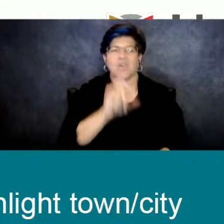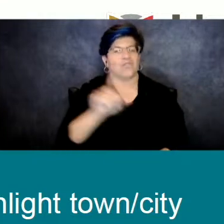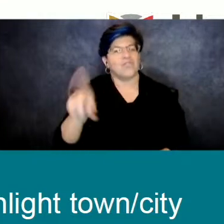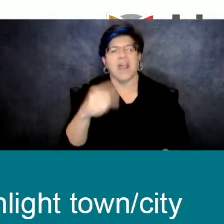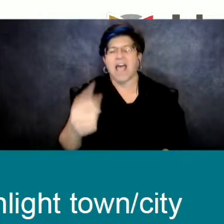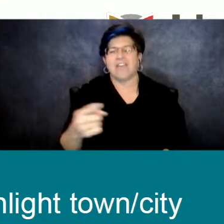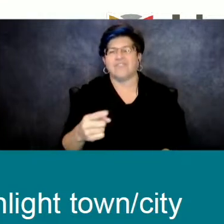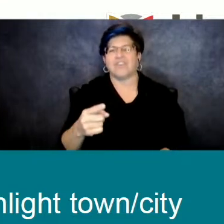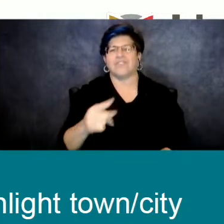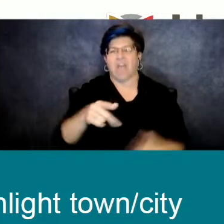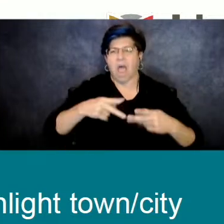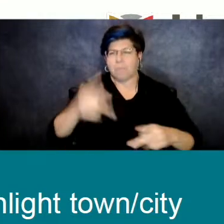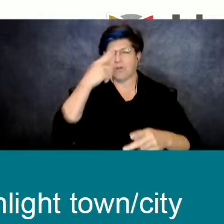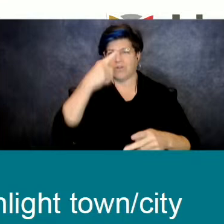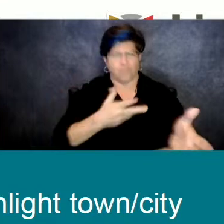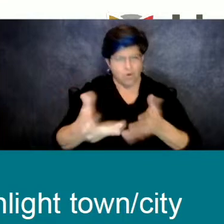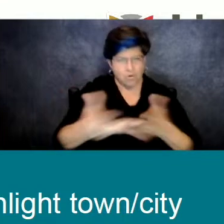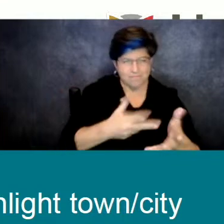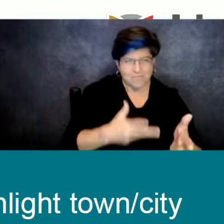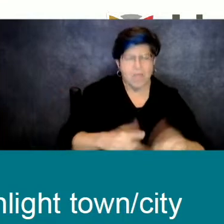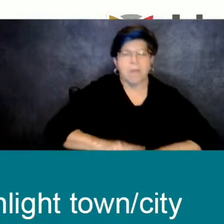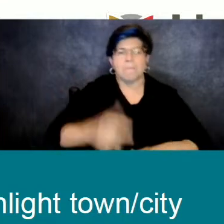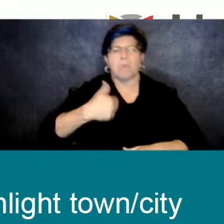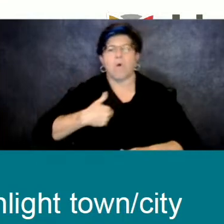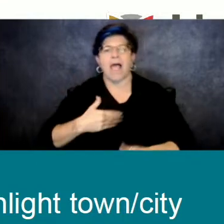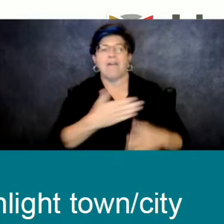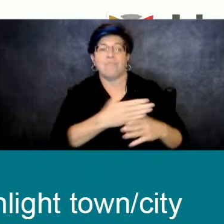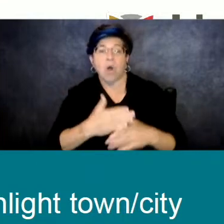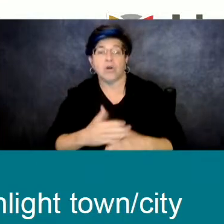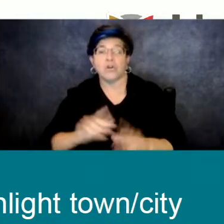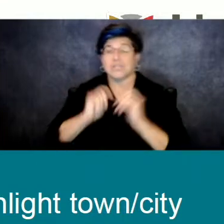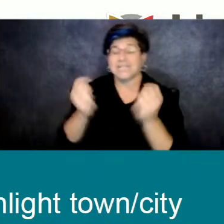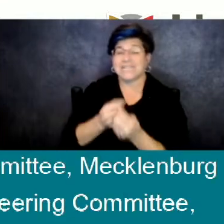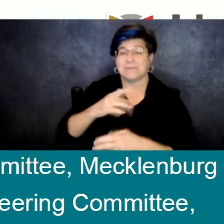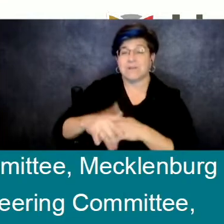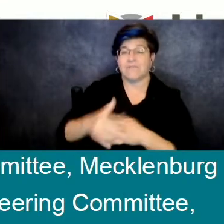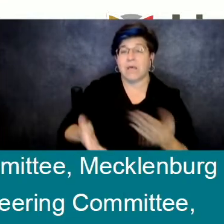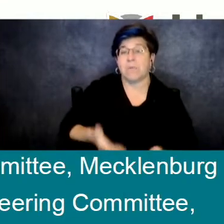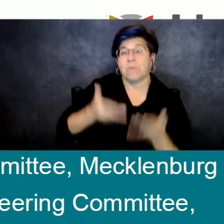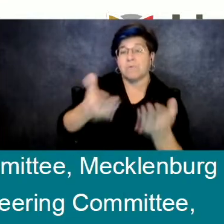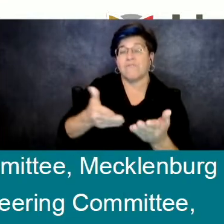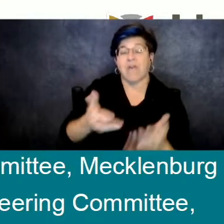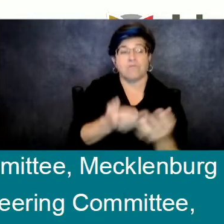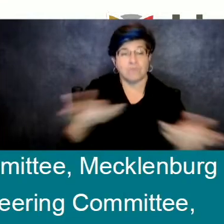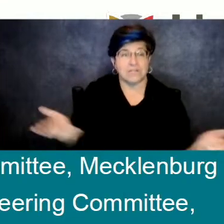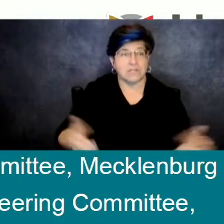FOLKS IN OUR COMMUNITY SO THEY WILL NOT JUST BE OPPORTUNITIES